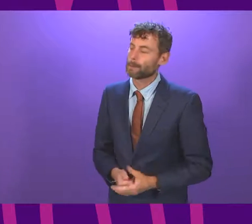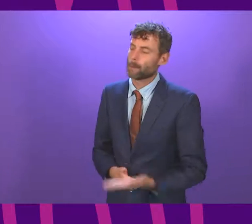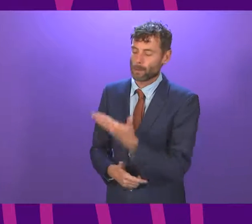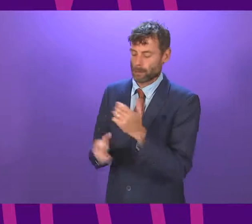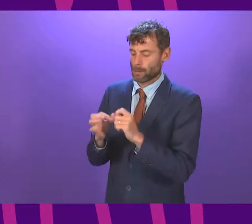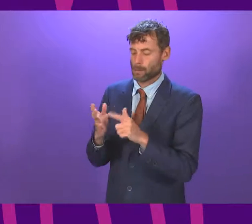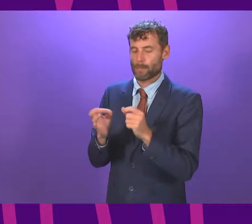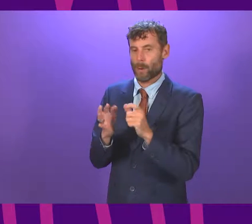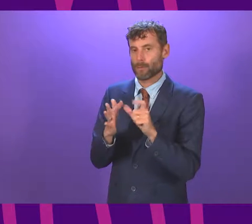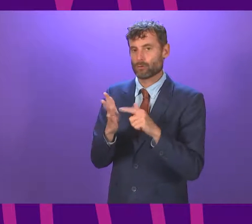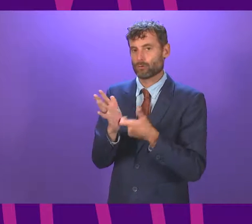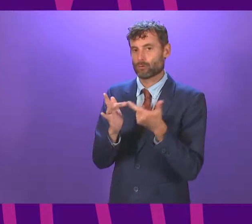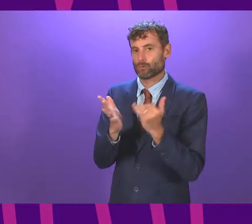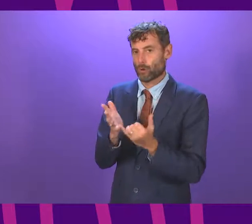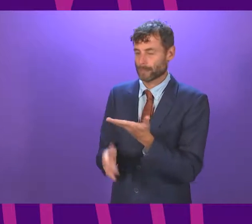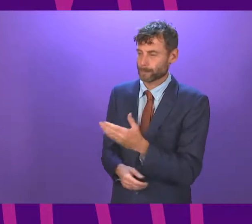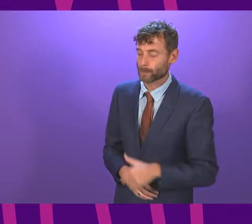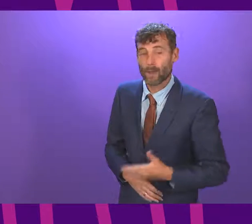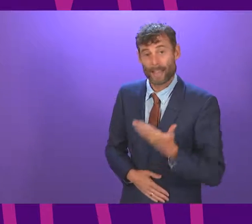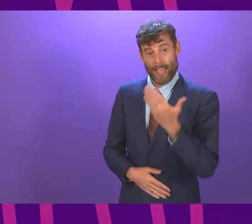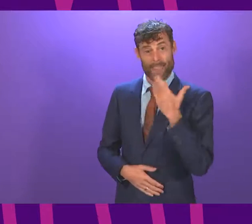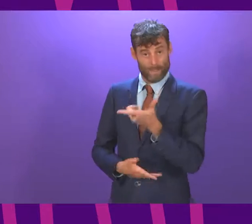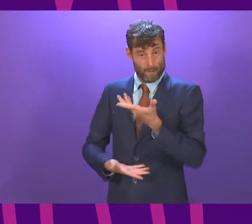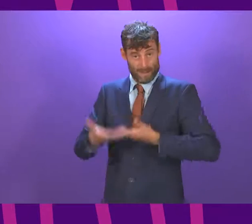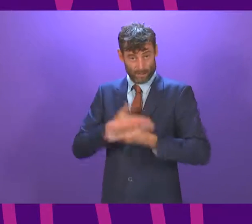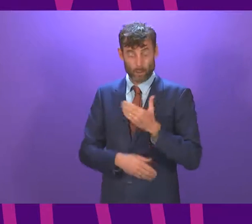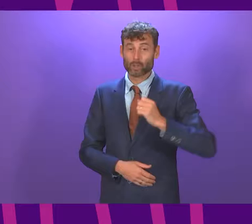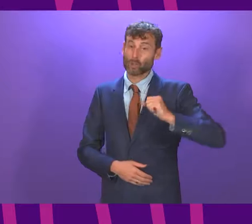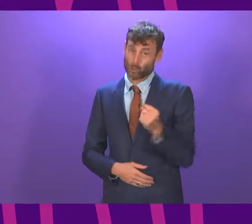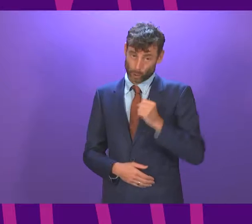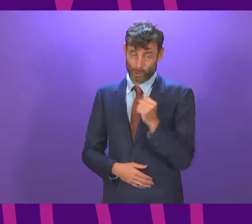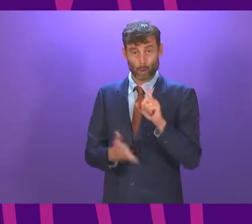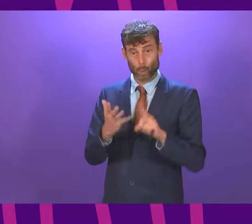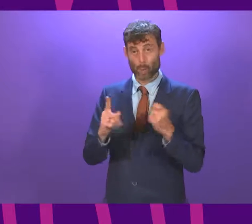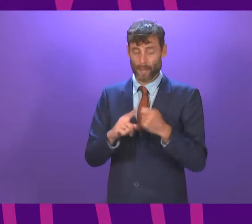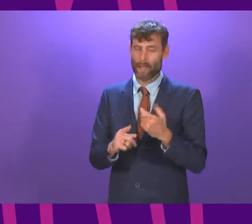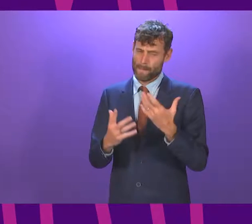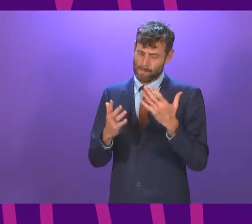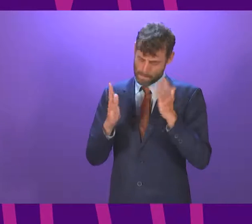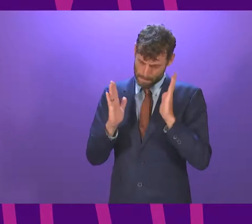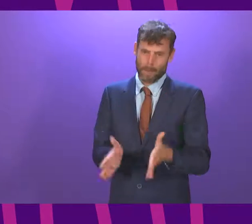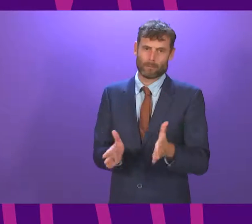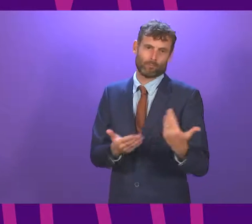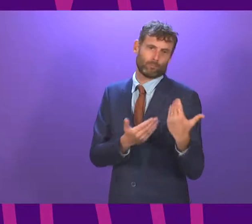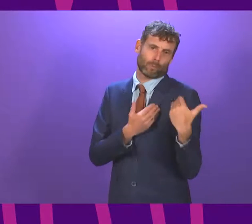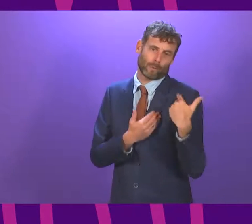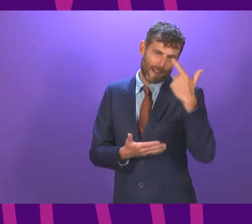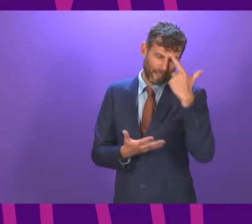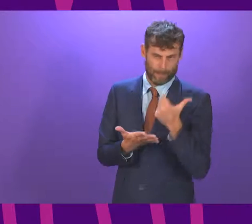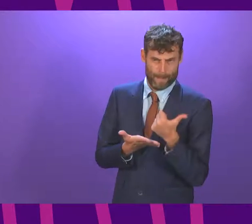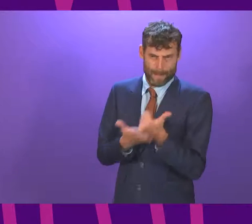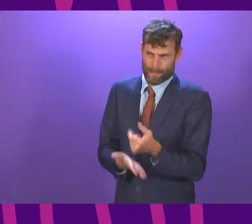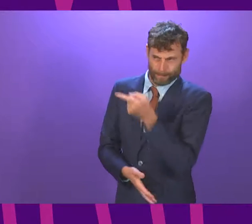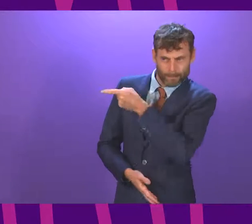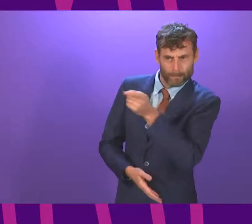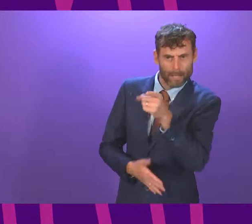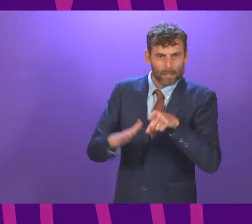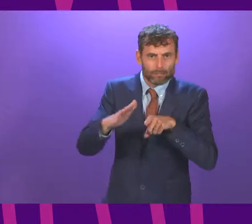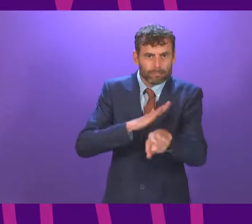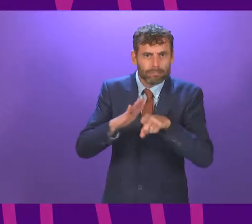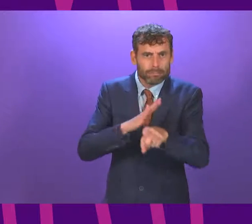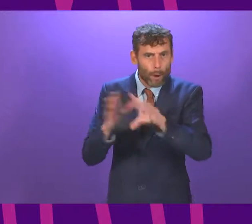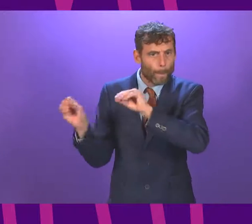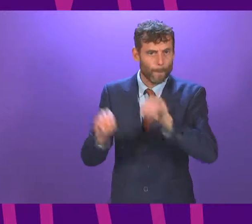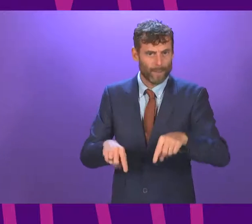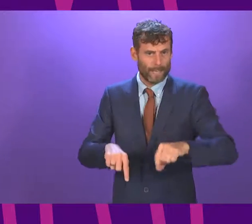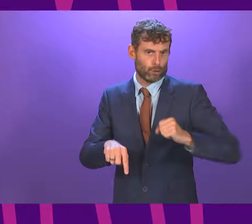Afghanistan and who may settle here. I thank the cabinet secretary for putting on the record